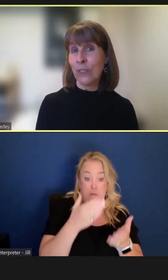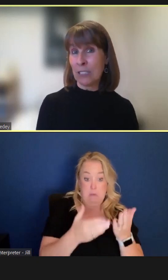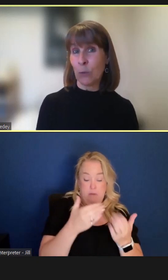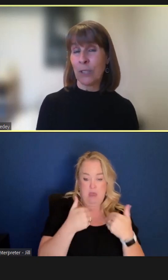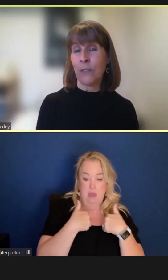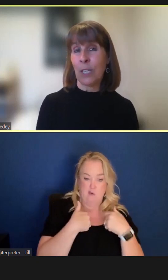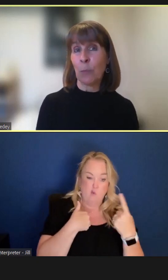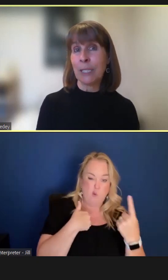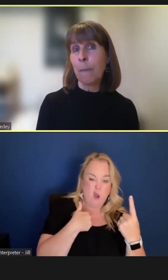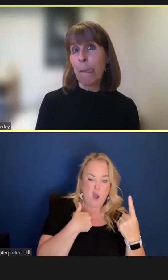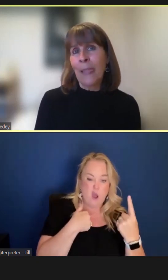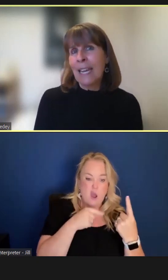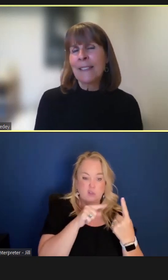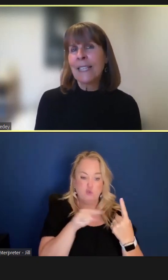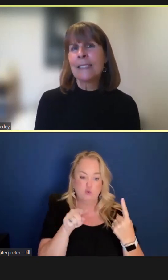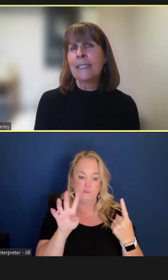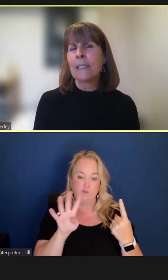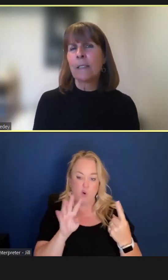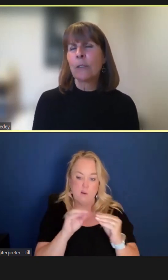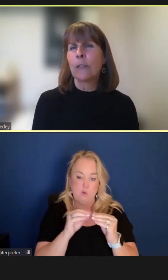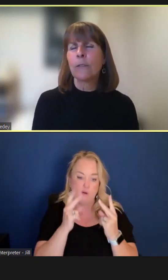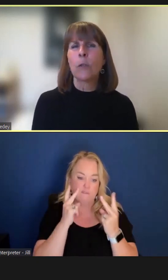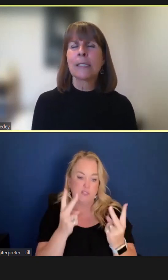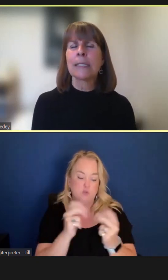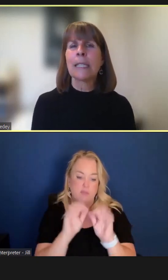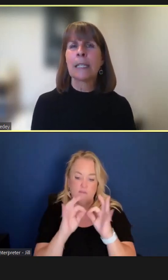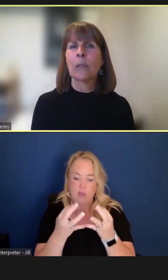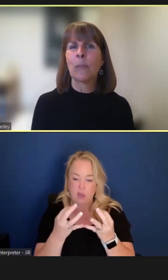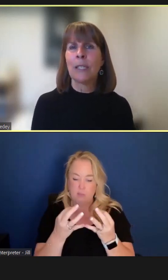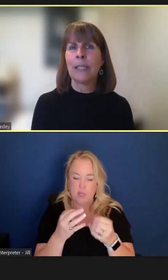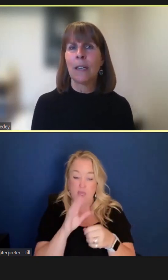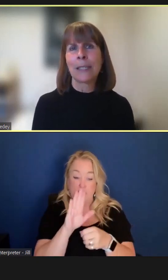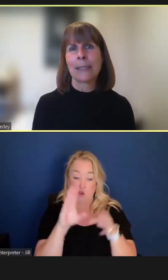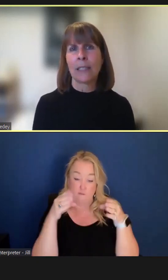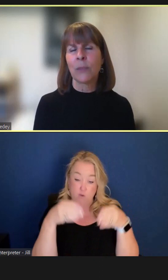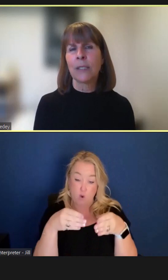with the family and likely they're their focus is not going to be on assessment